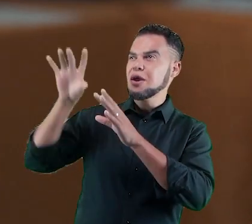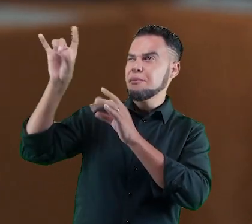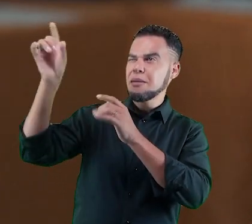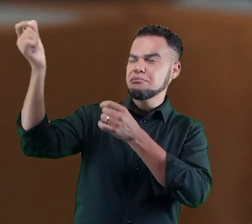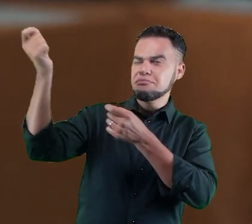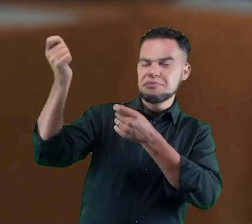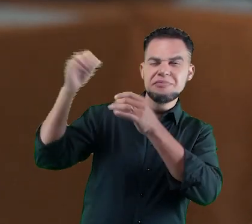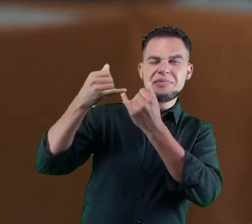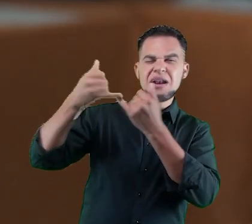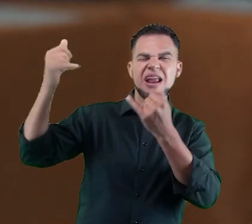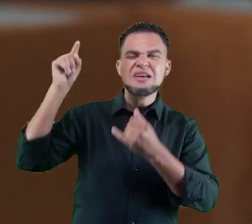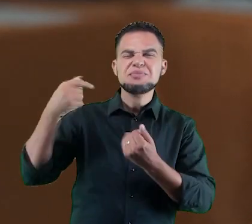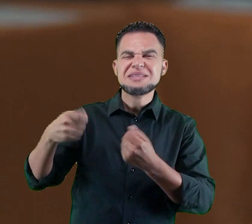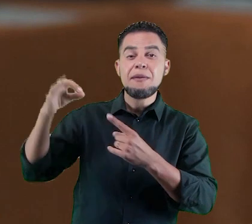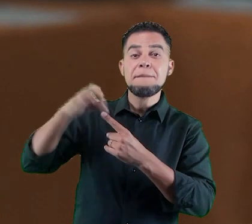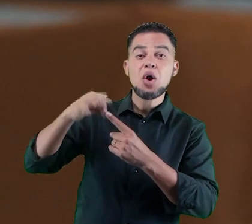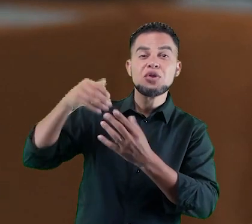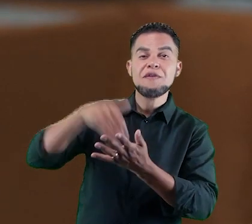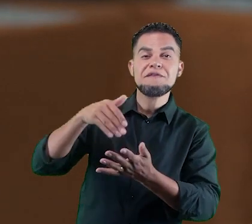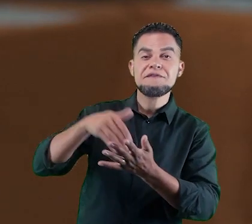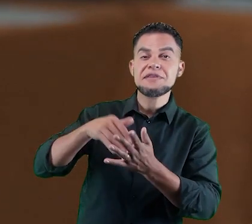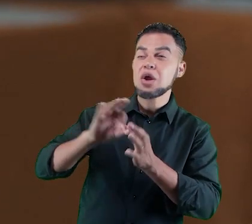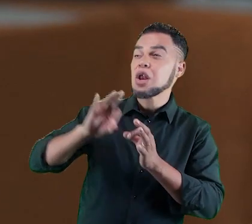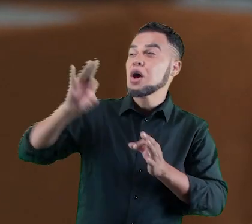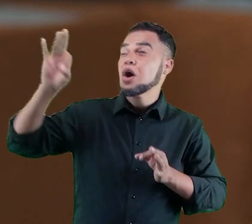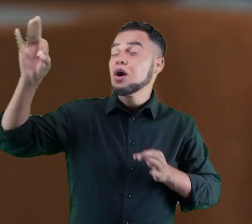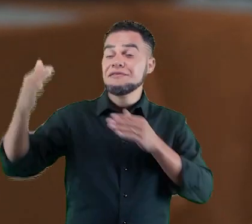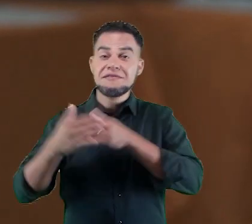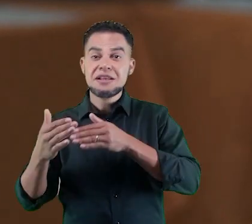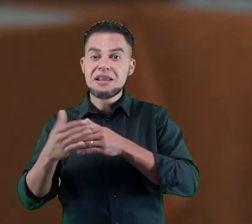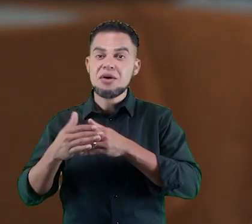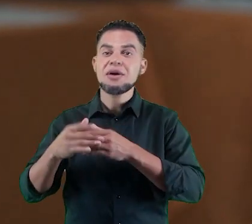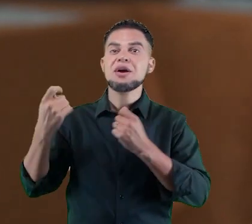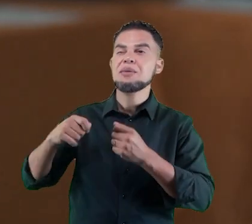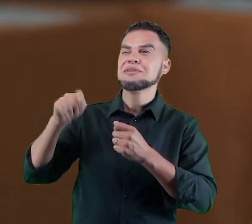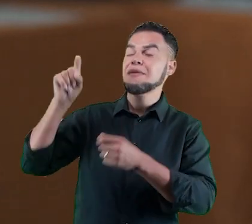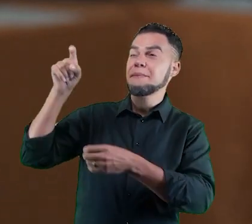the power was taken from the Baronesa bus stop, back in the old days, on the avenue, João Ventura dos Santos avenue,